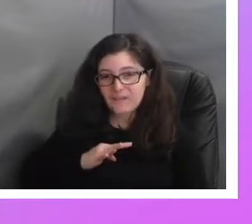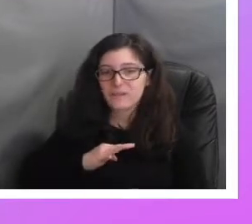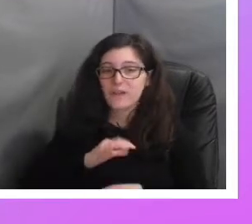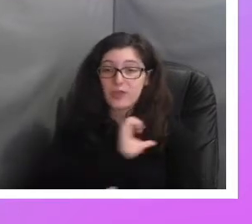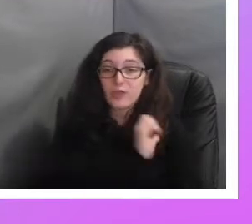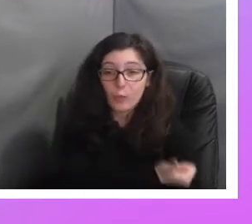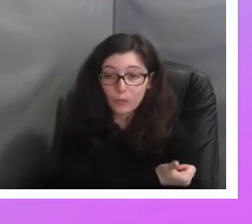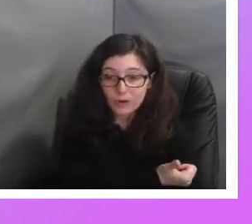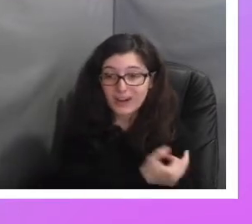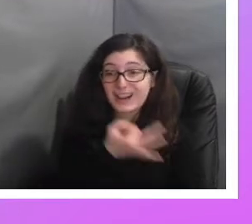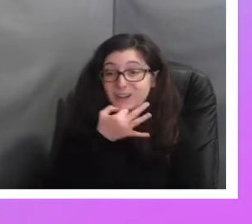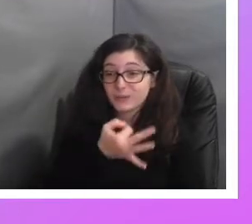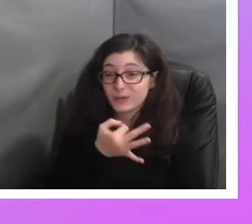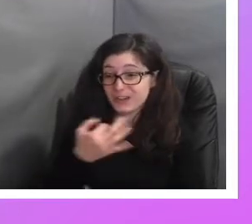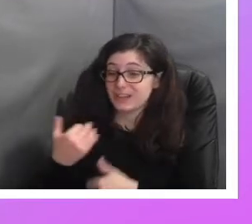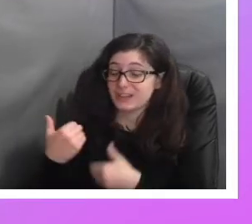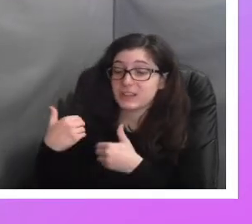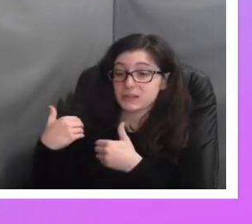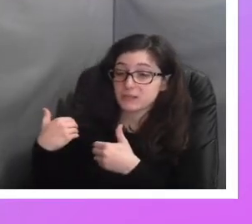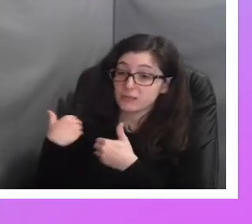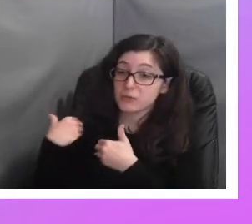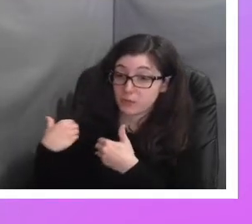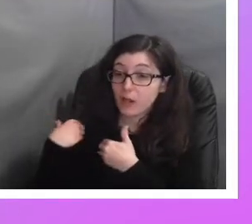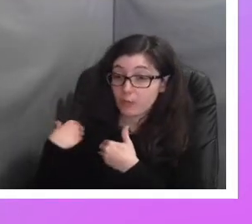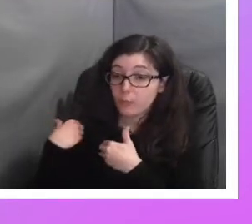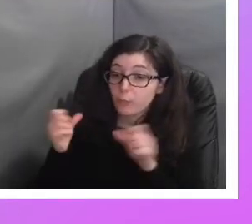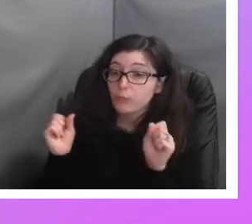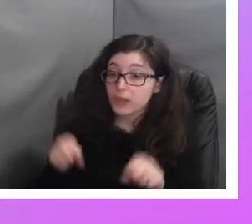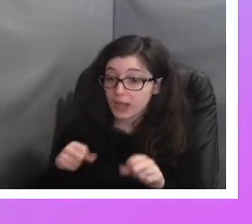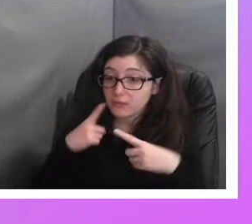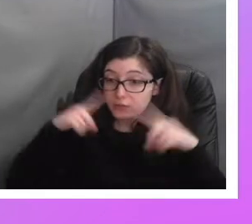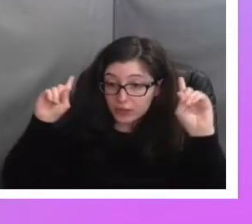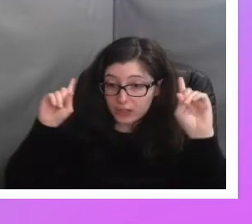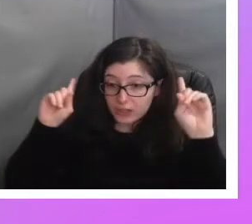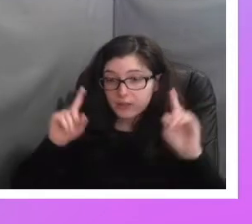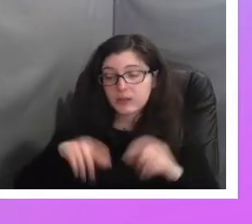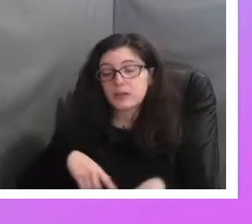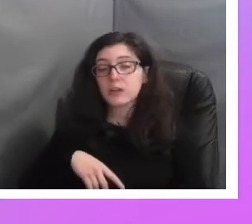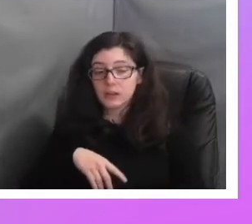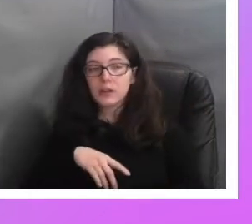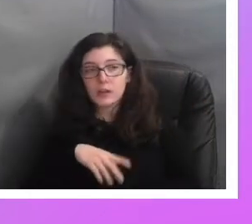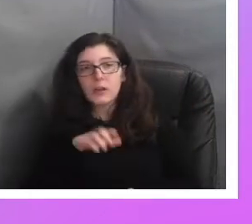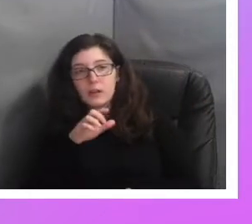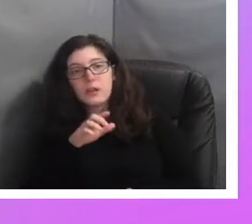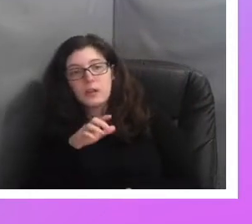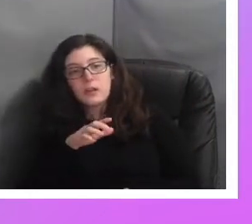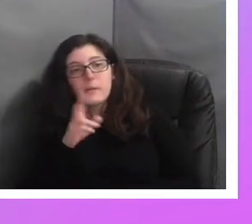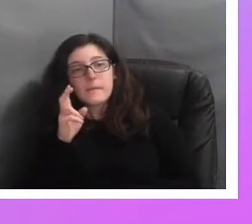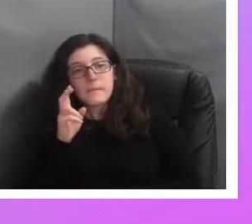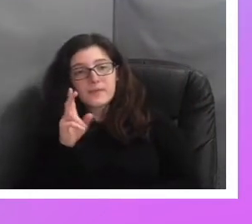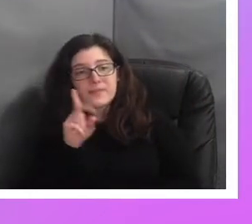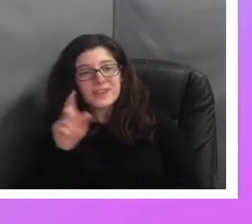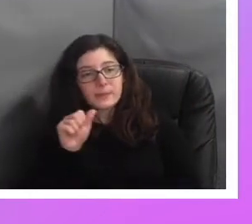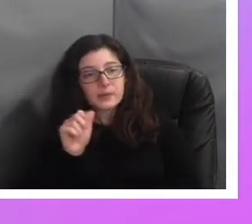then we're more likely to believe you and say, "Okay, we're going to keep watching, and we're not just going to go after you through litigation